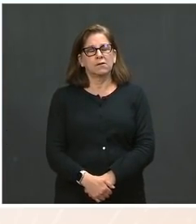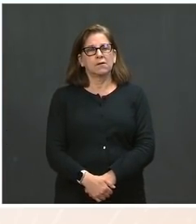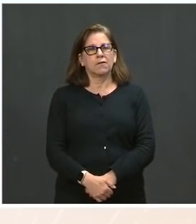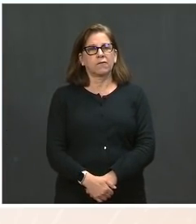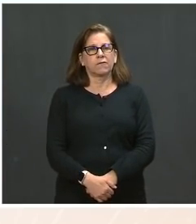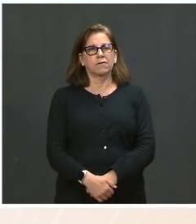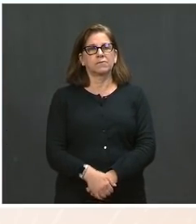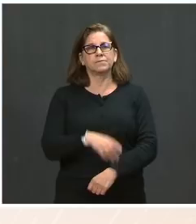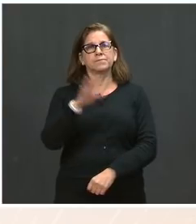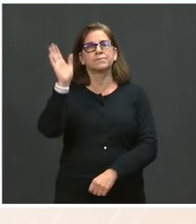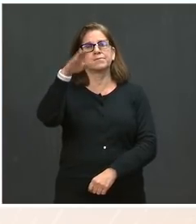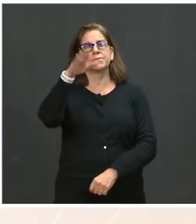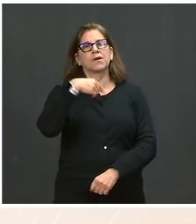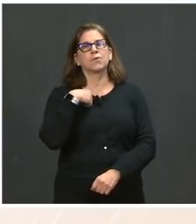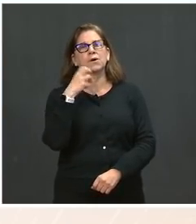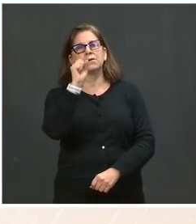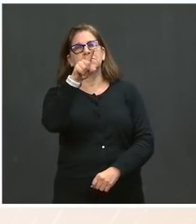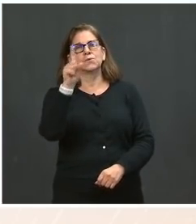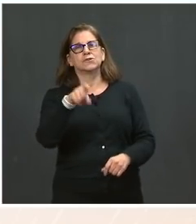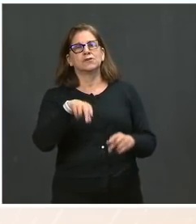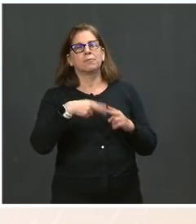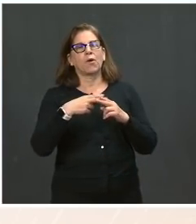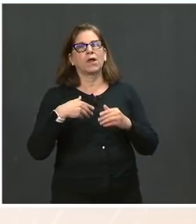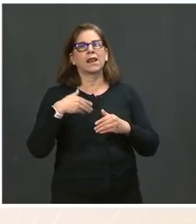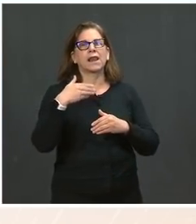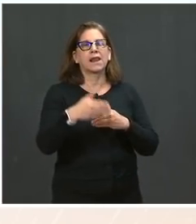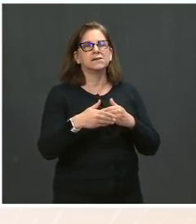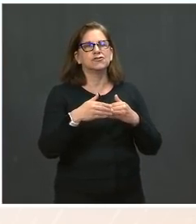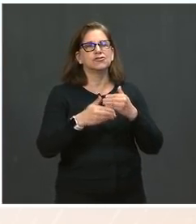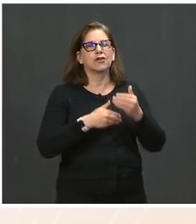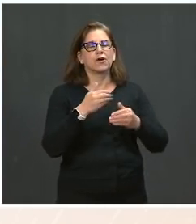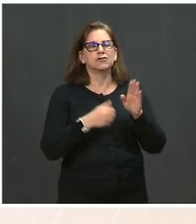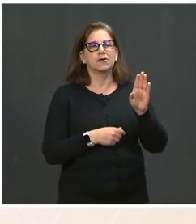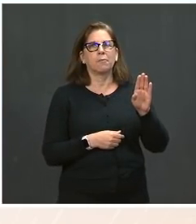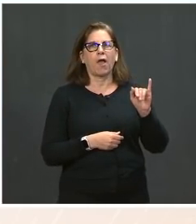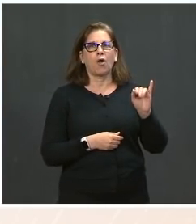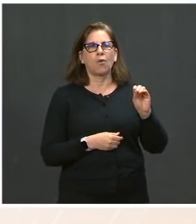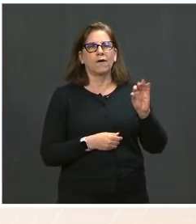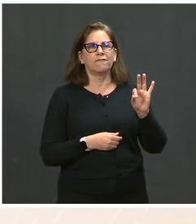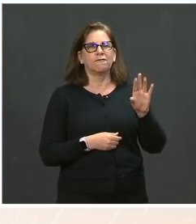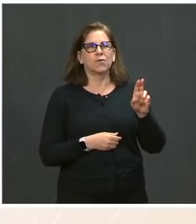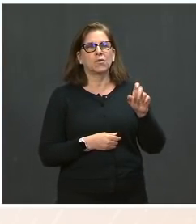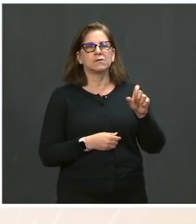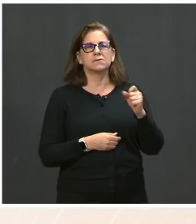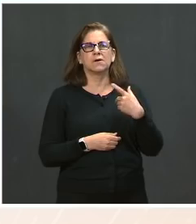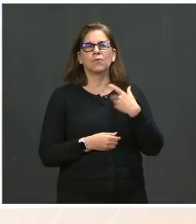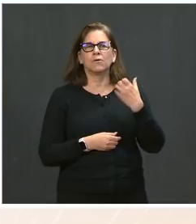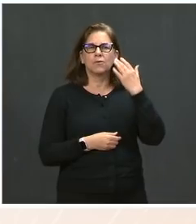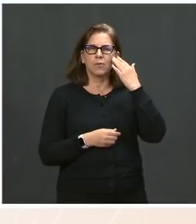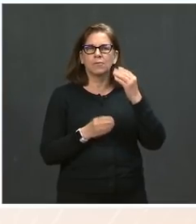When should we expect something like that to come online, when we'll see planes flying with biofuel? Secretary Granholm: Yeah, well, it's going to take --